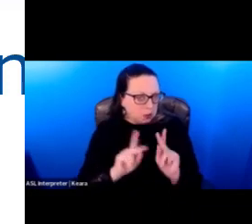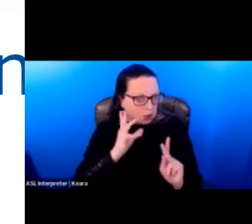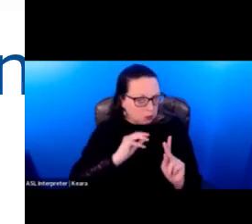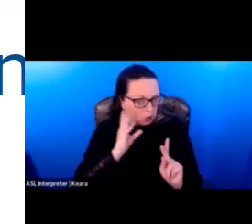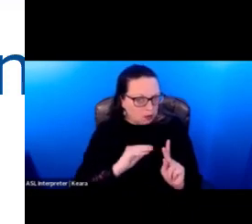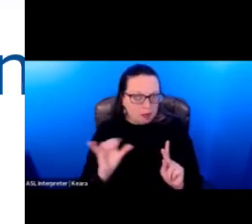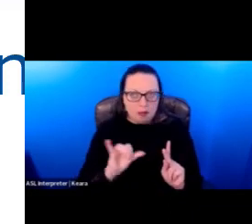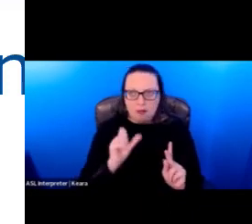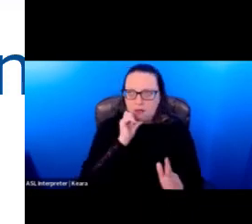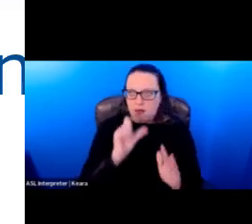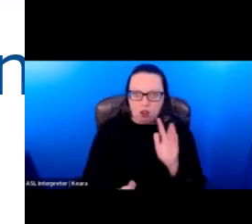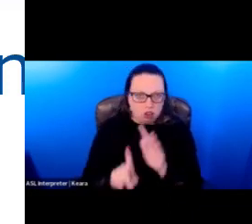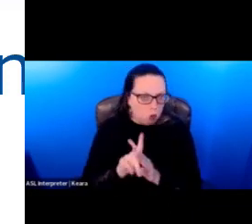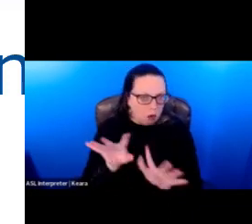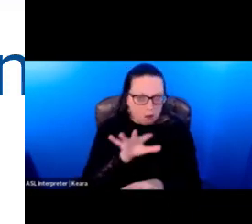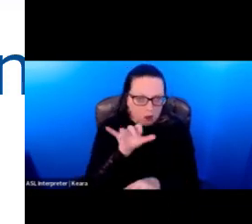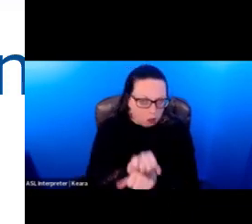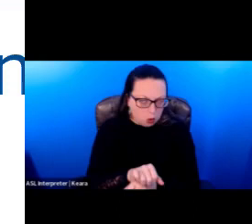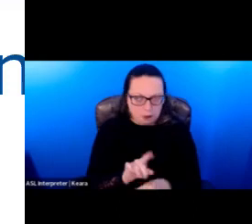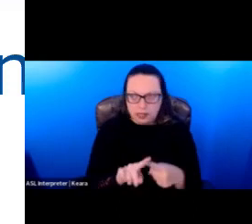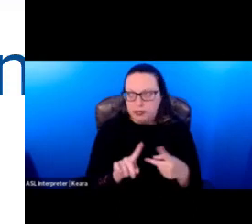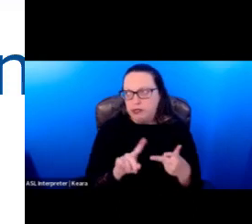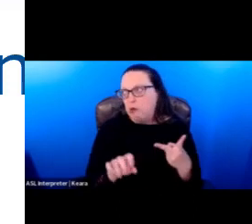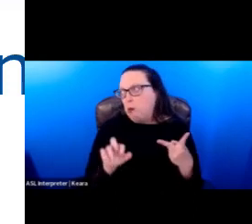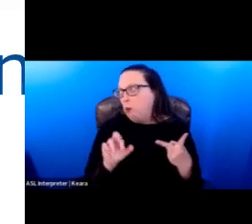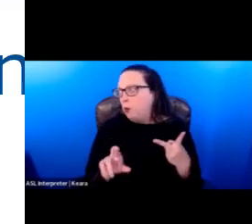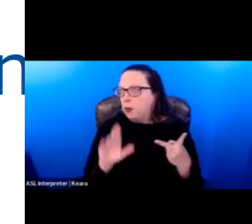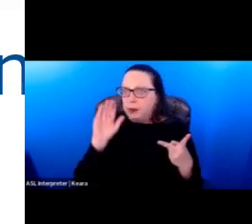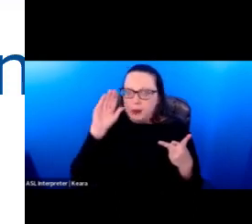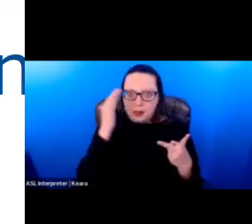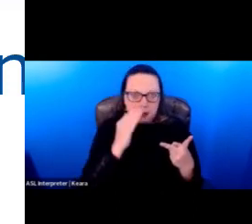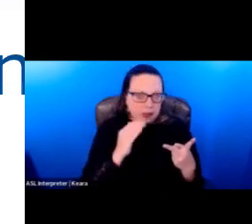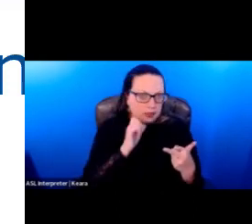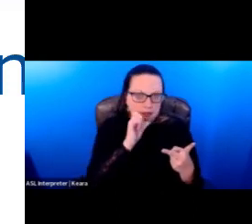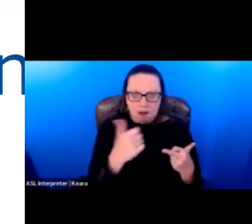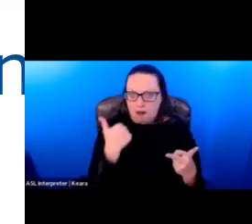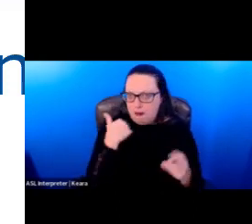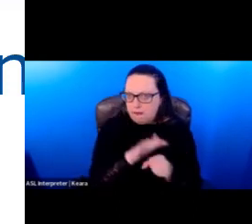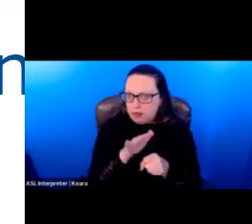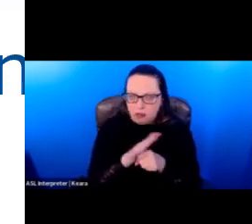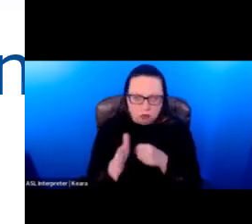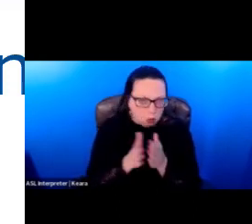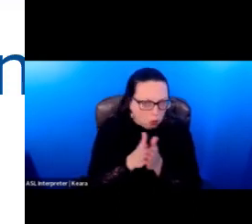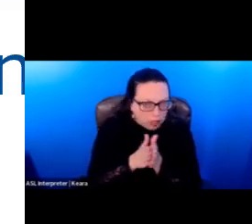to an appointment, or just seeming to lack motivation, when in fact, there may be brain